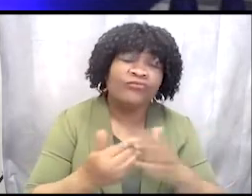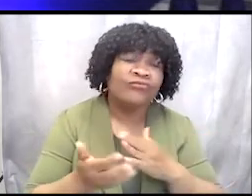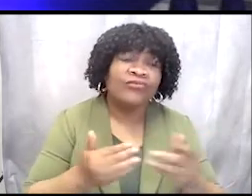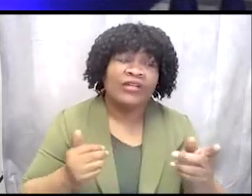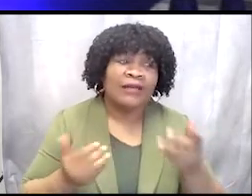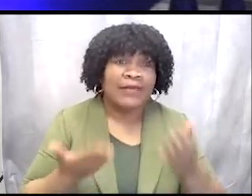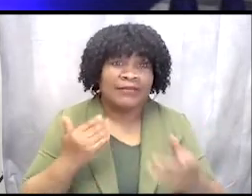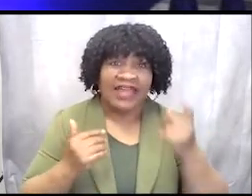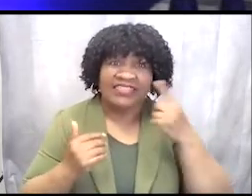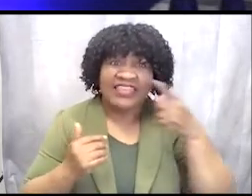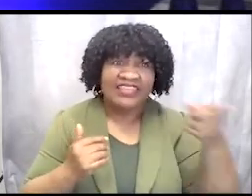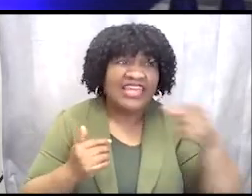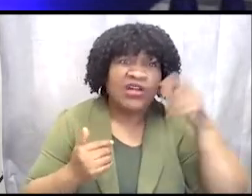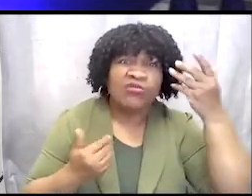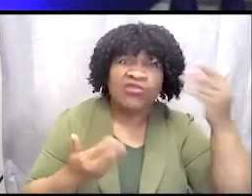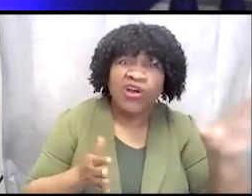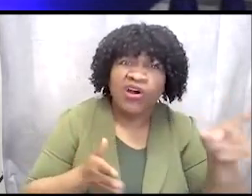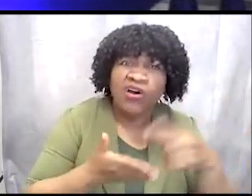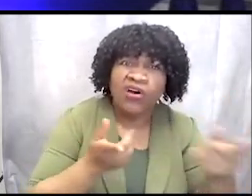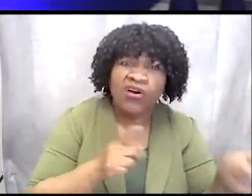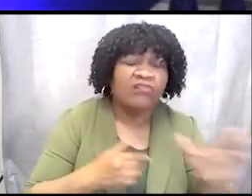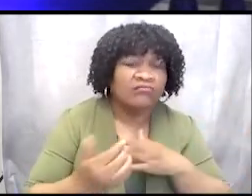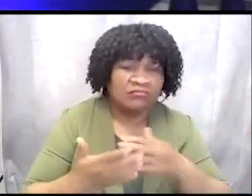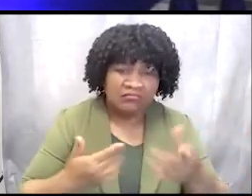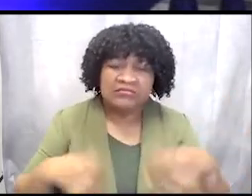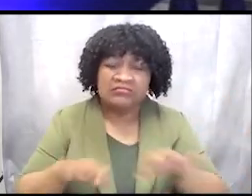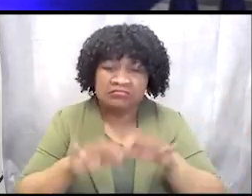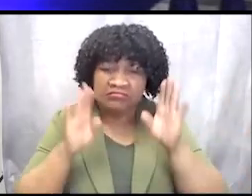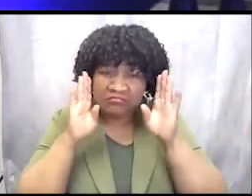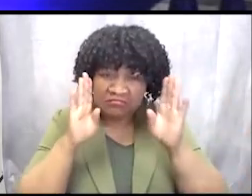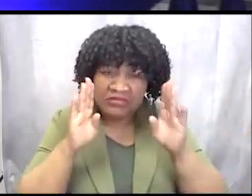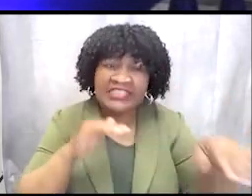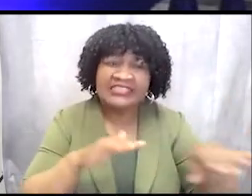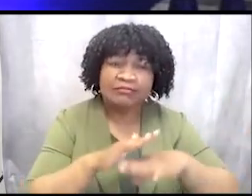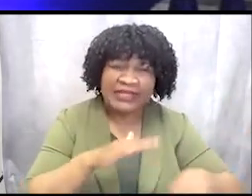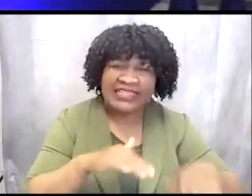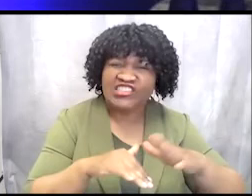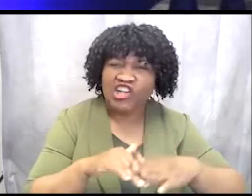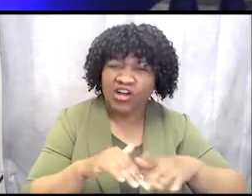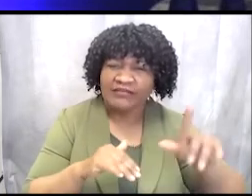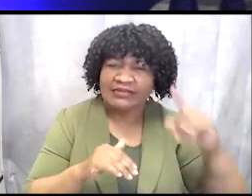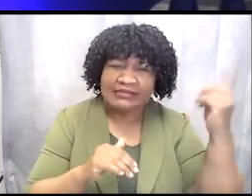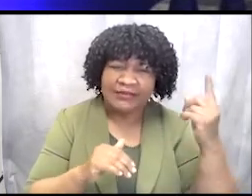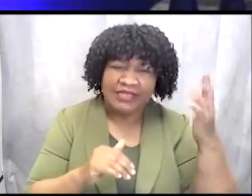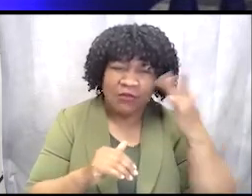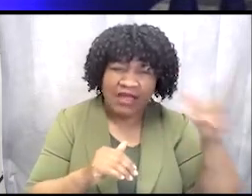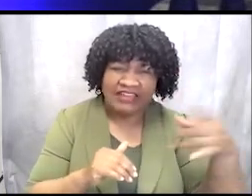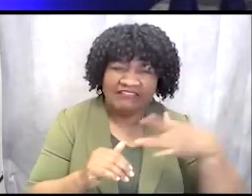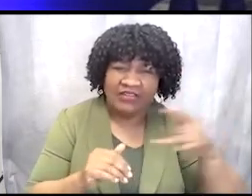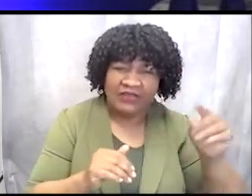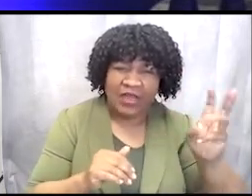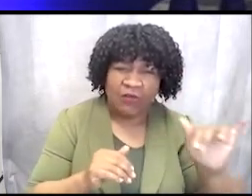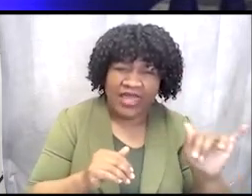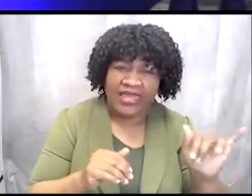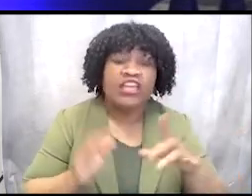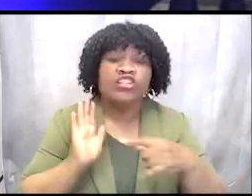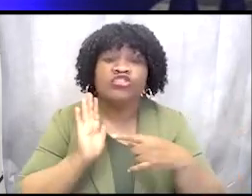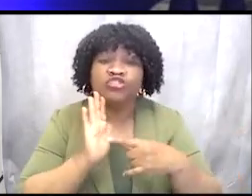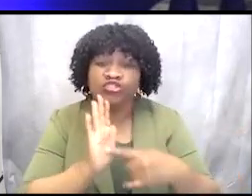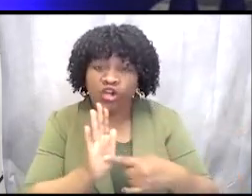as I might think that it is, it is based on something. And at least showing them enough respect